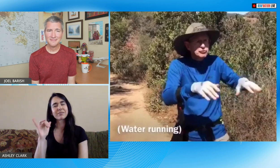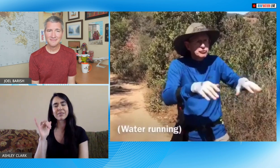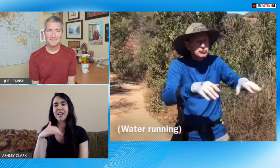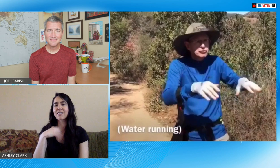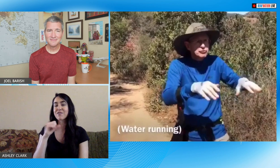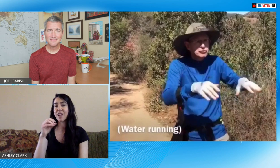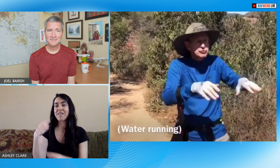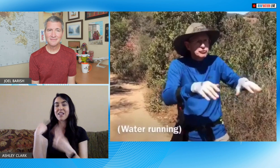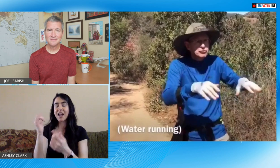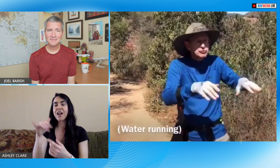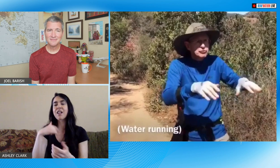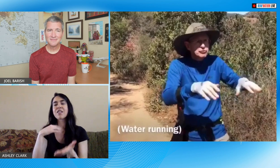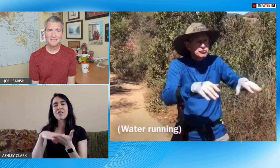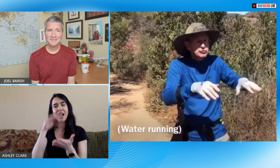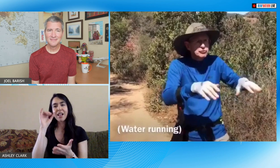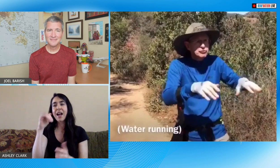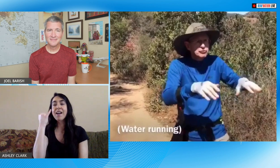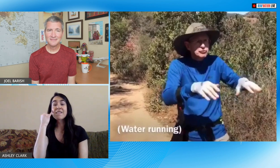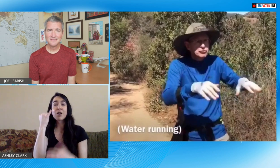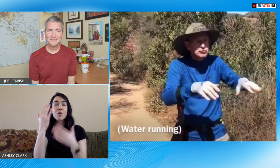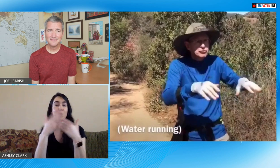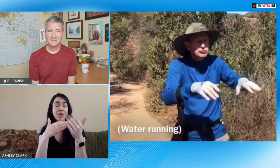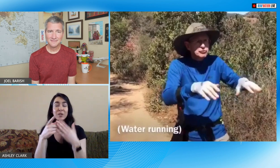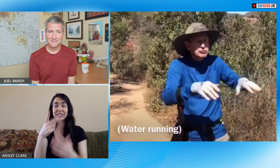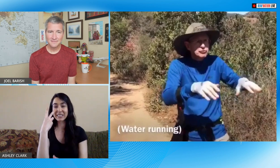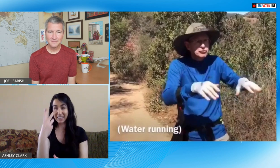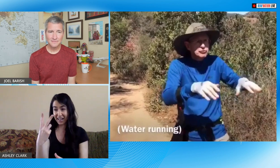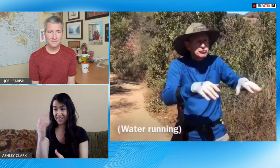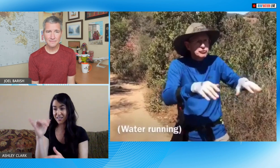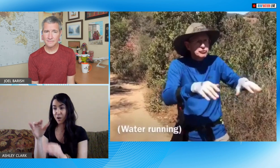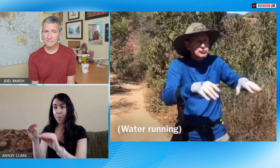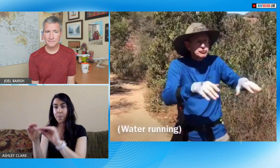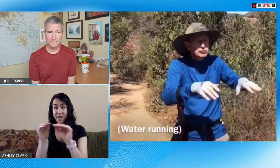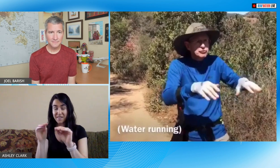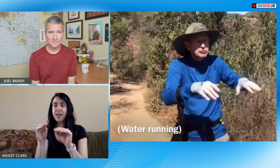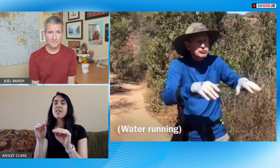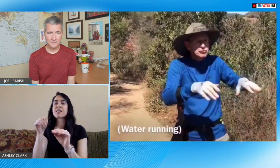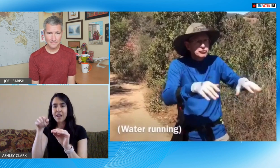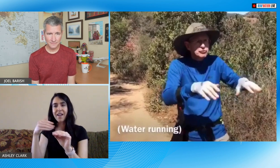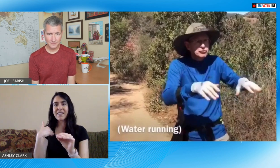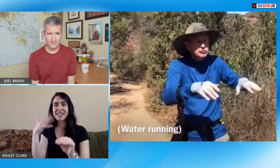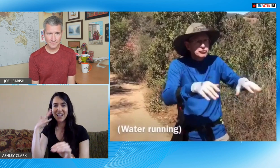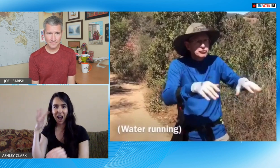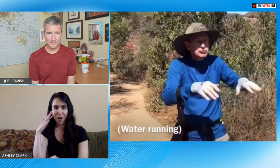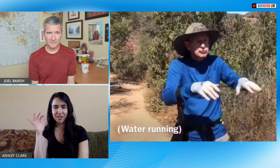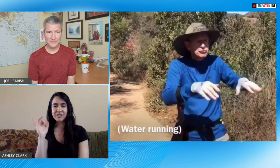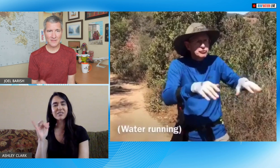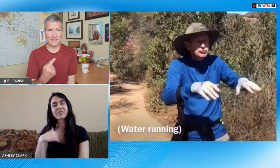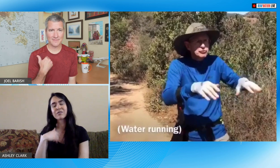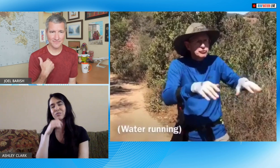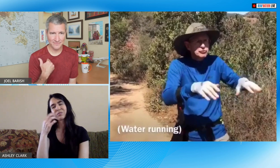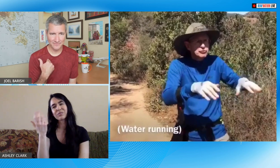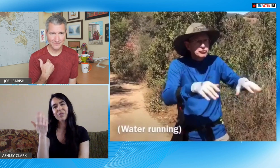to me visually so I begin sharing out of my platform so when I can see movement